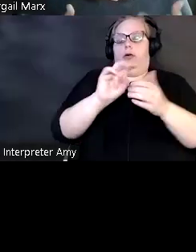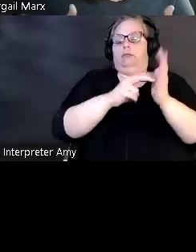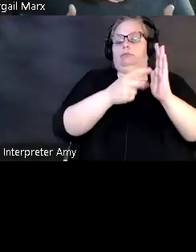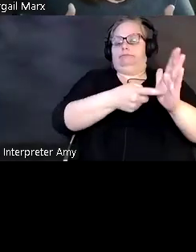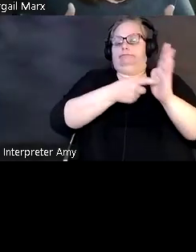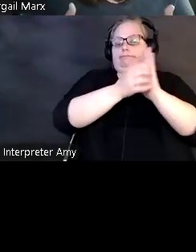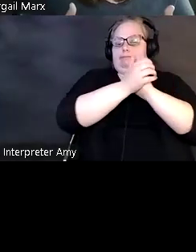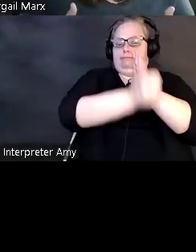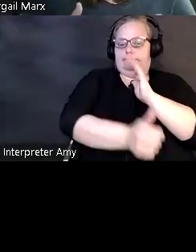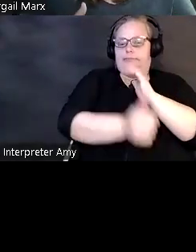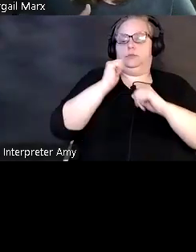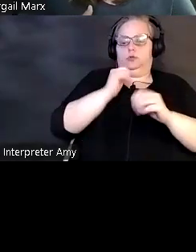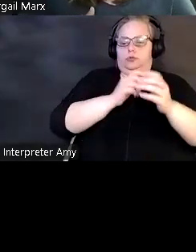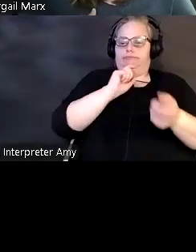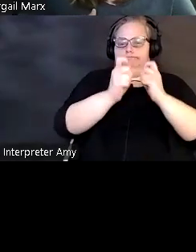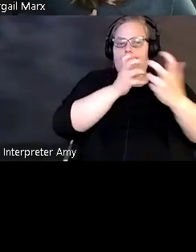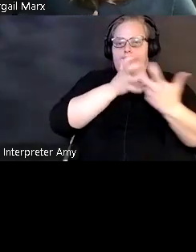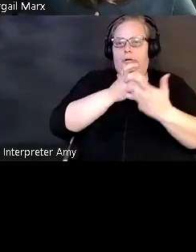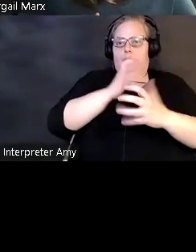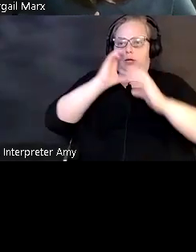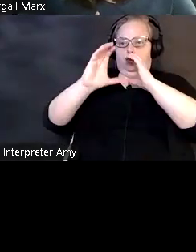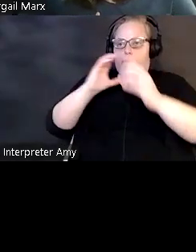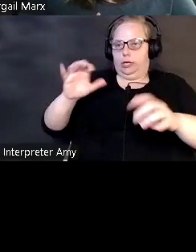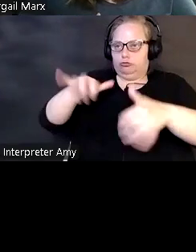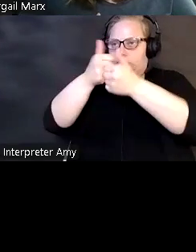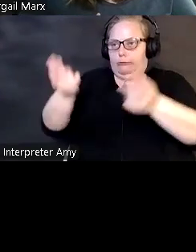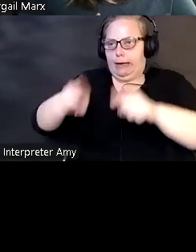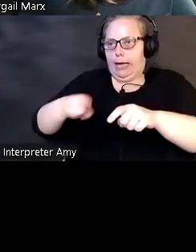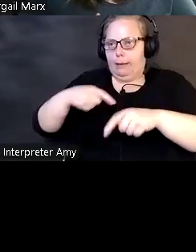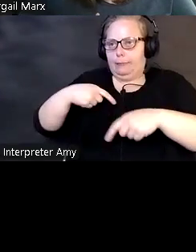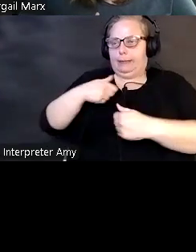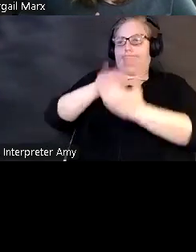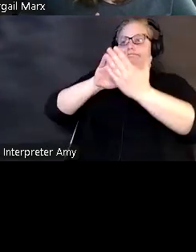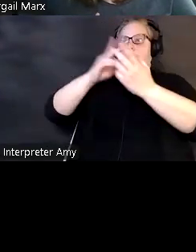communication challenges in everyday life. So some examples of this are that motivation